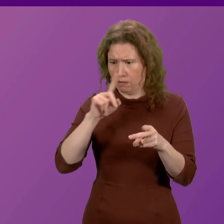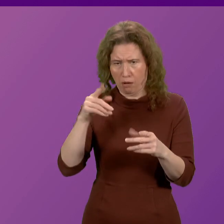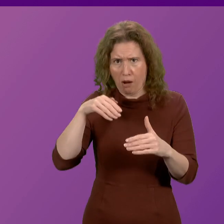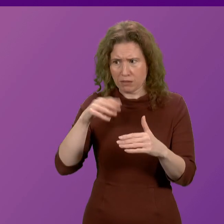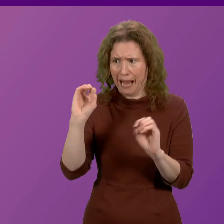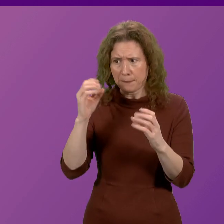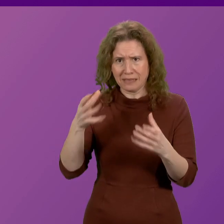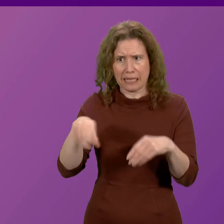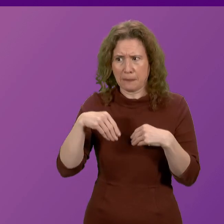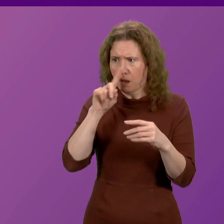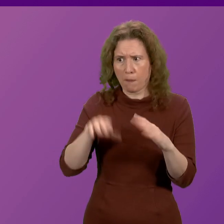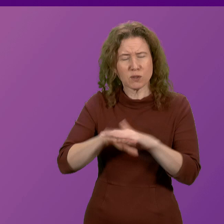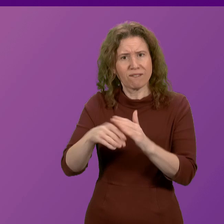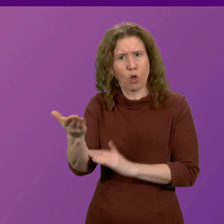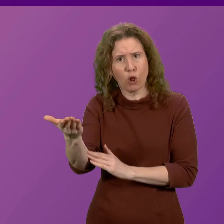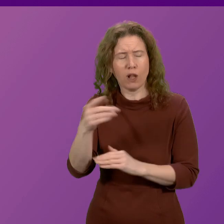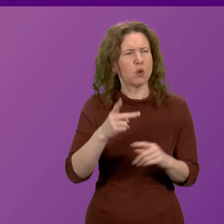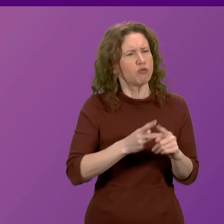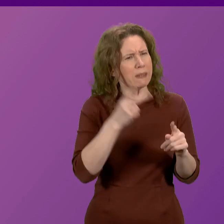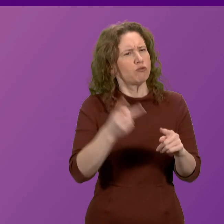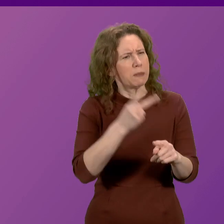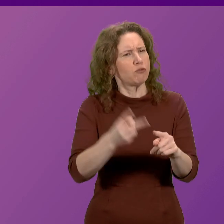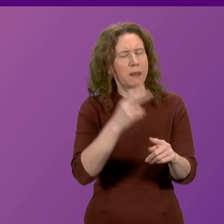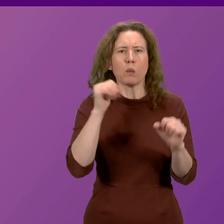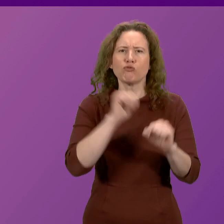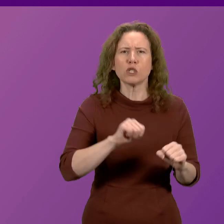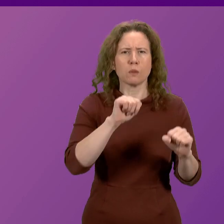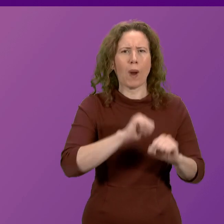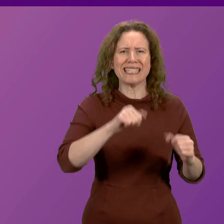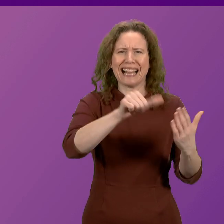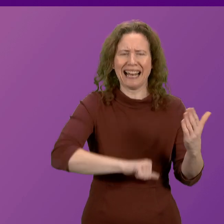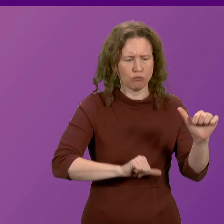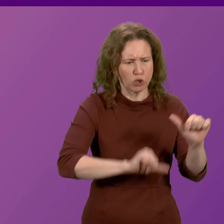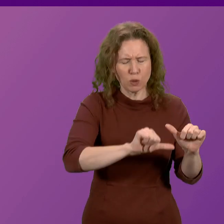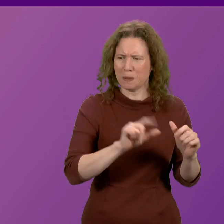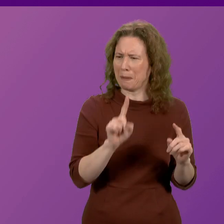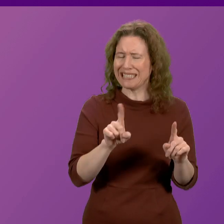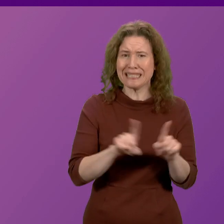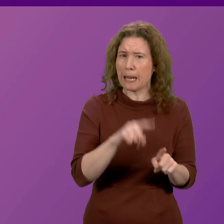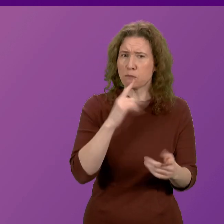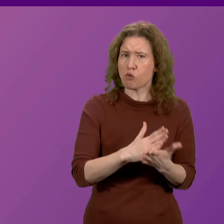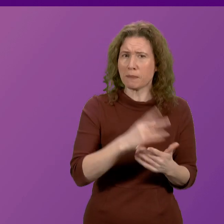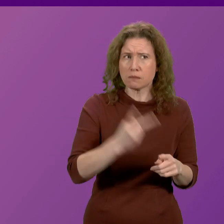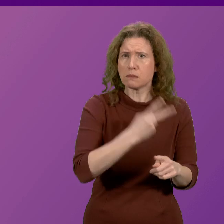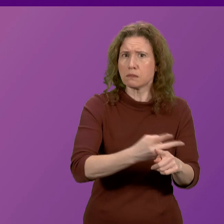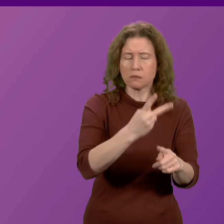a rehashed pledge to reduce waiting times. That same promise was supposed to have been delivered